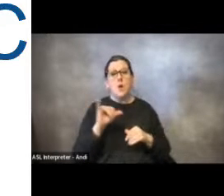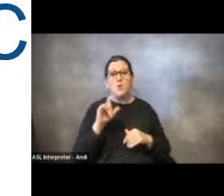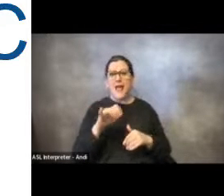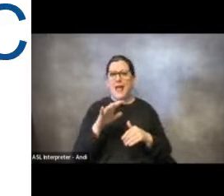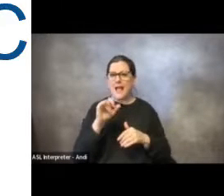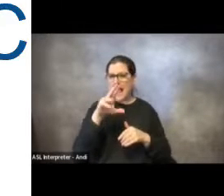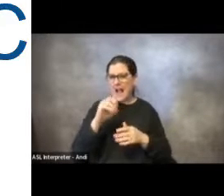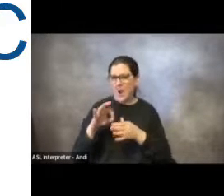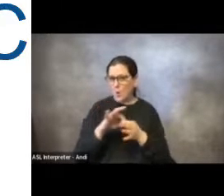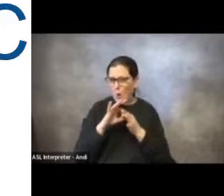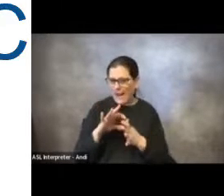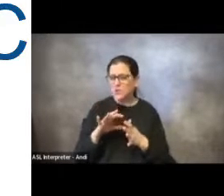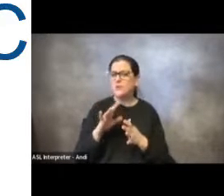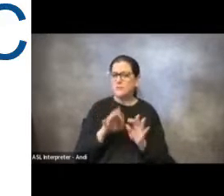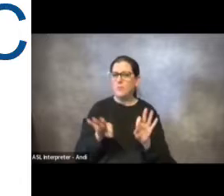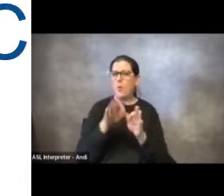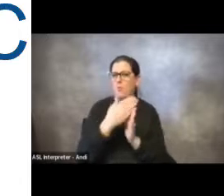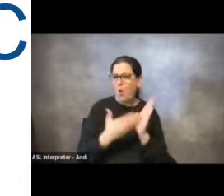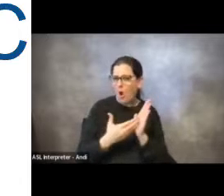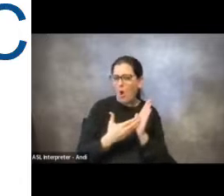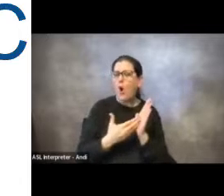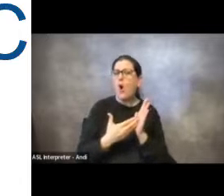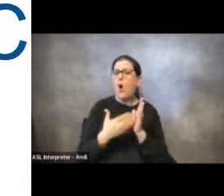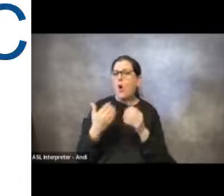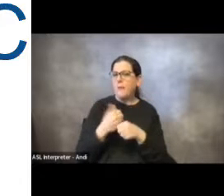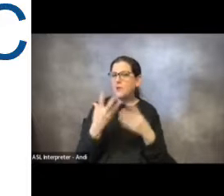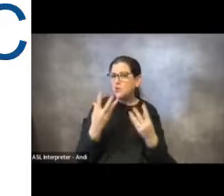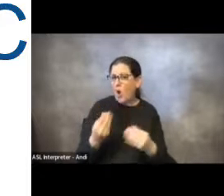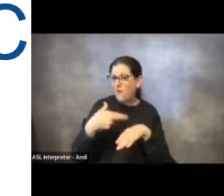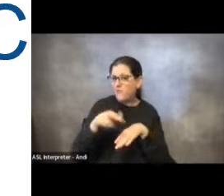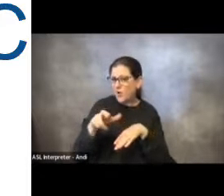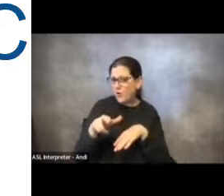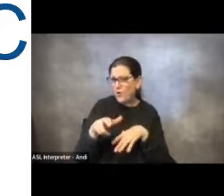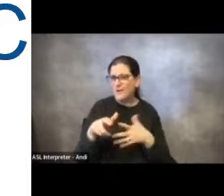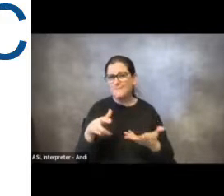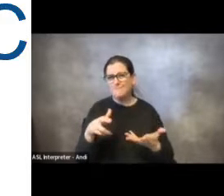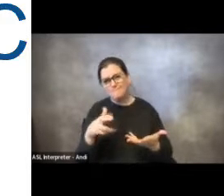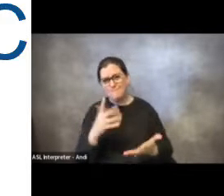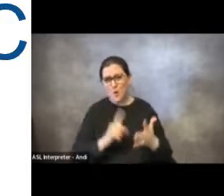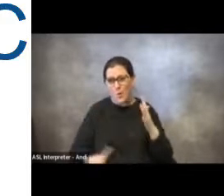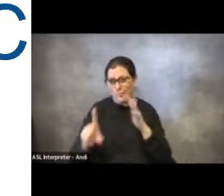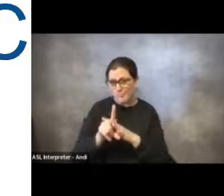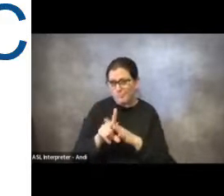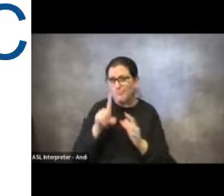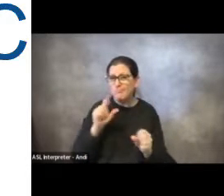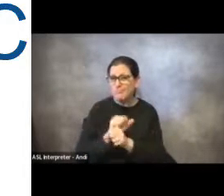another important piece. So just making a soft referral may or may not manifest into somebody getting the help that they need.